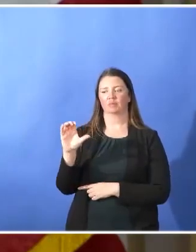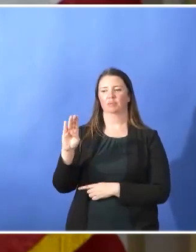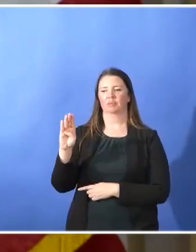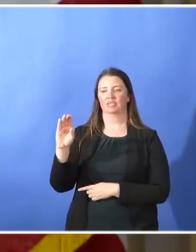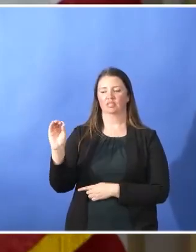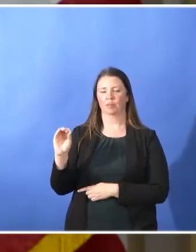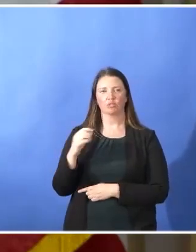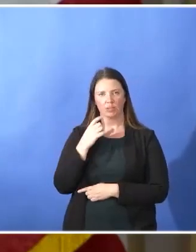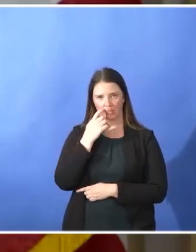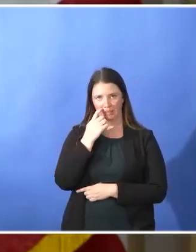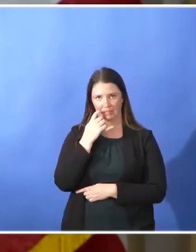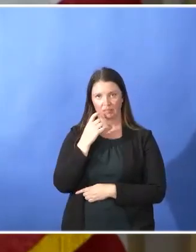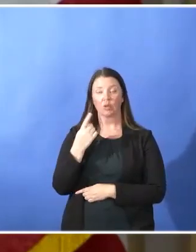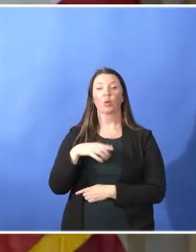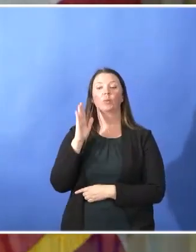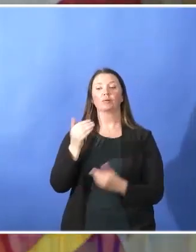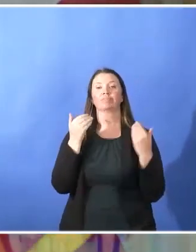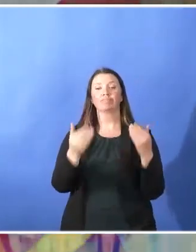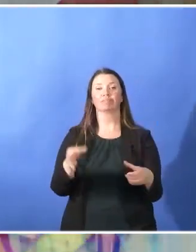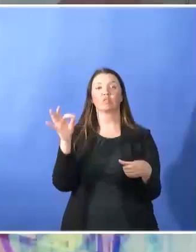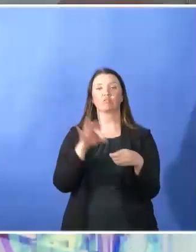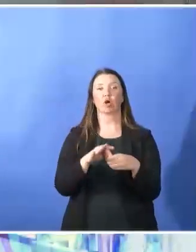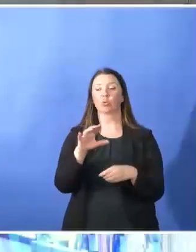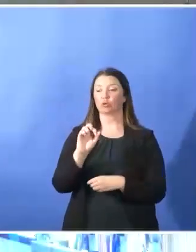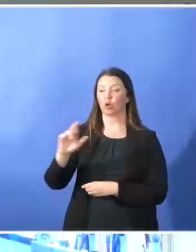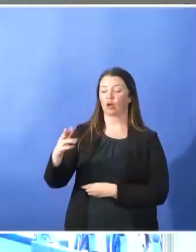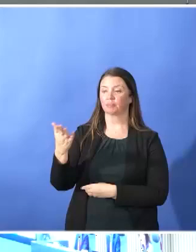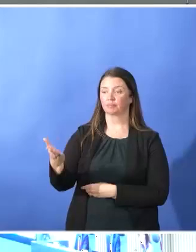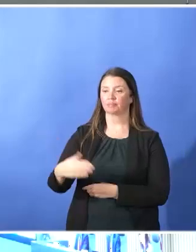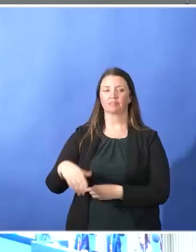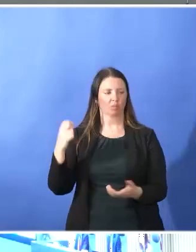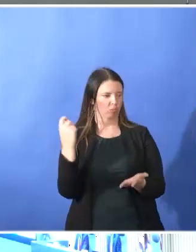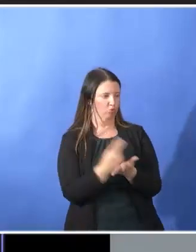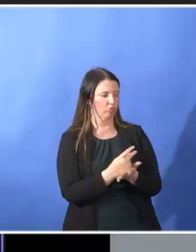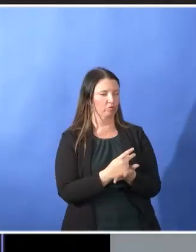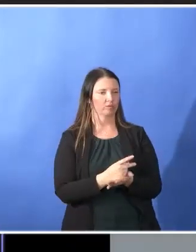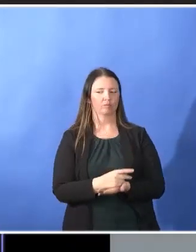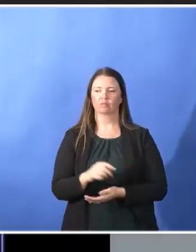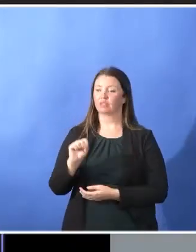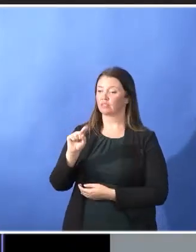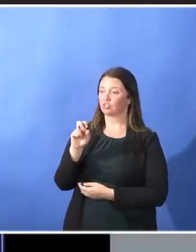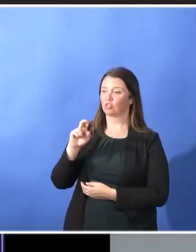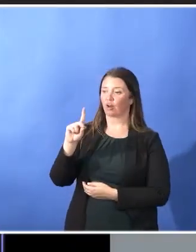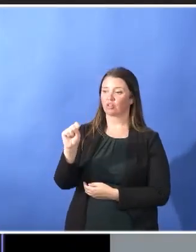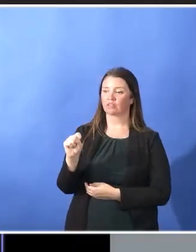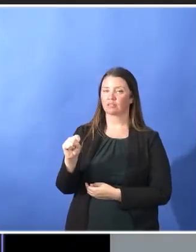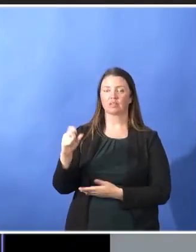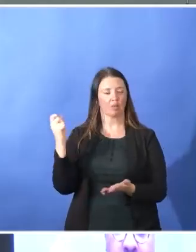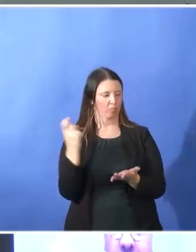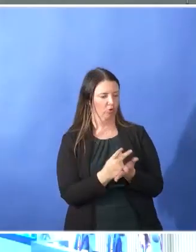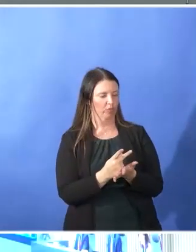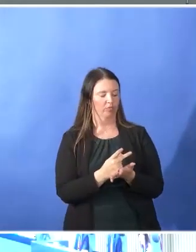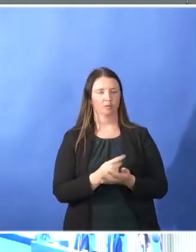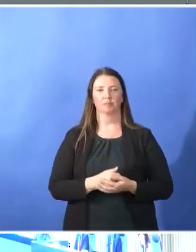APPROVED. CHAIRWOMAN ROSENWORCEL: COMMISSIONER STARKS? APPROVED. CHAIRWOMAN ROSENWORCEL: